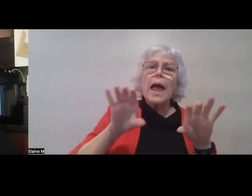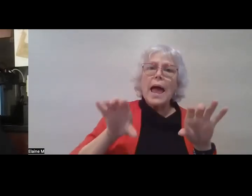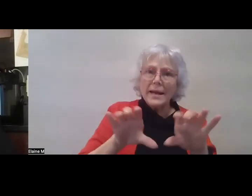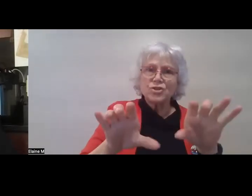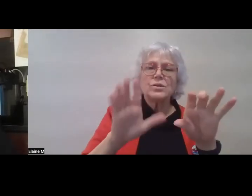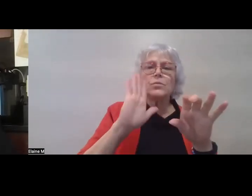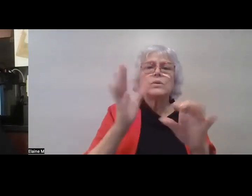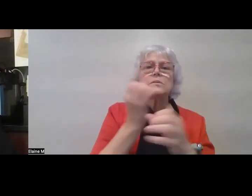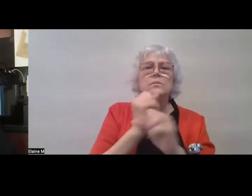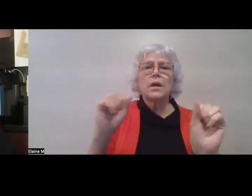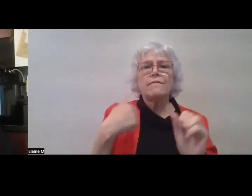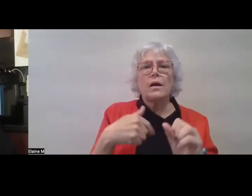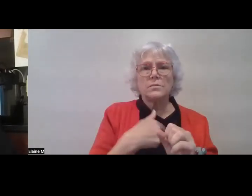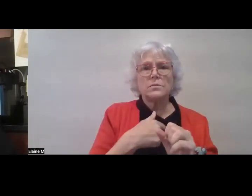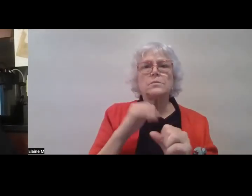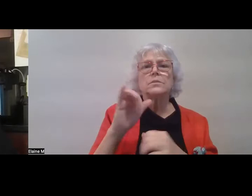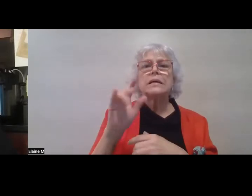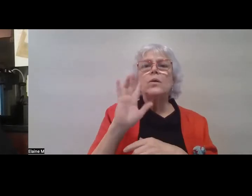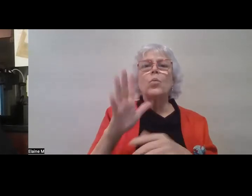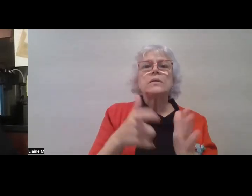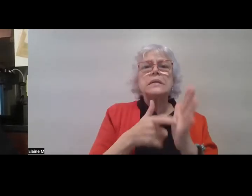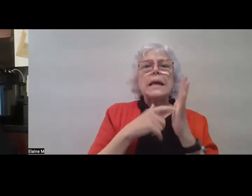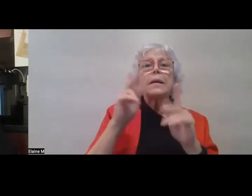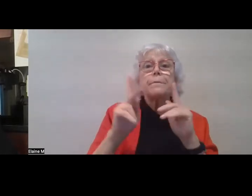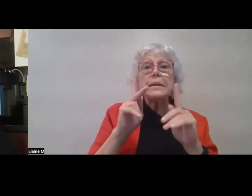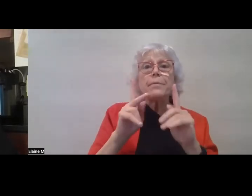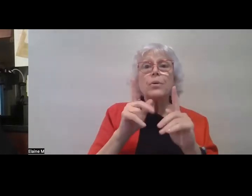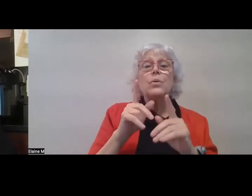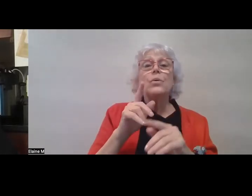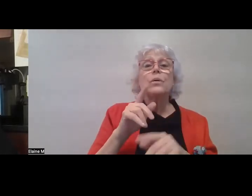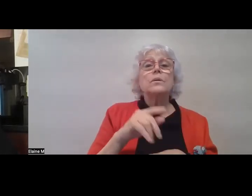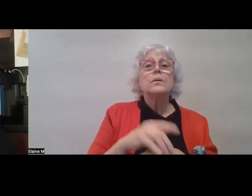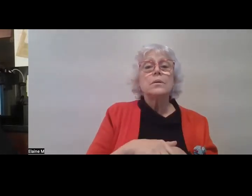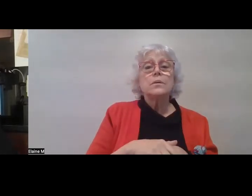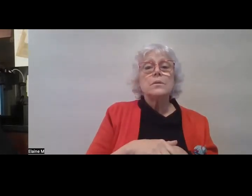It is going to take people locking themselves to construction machinery